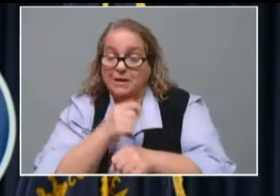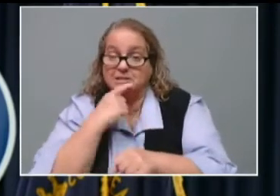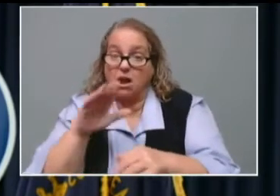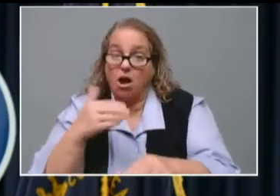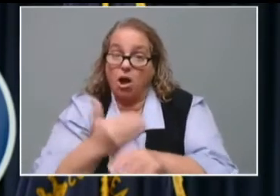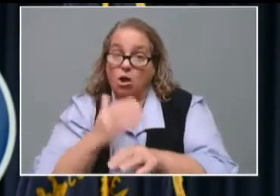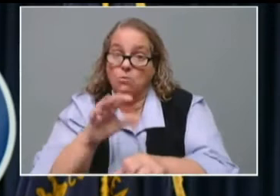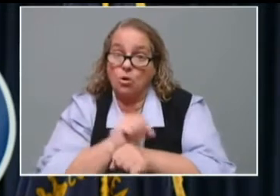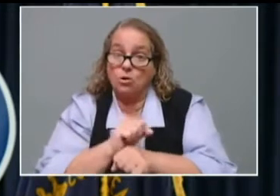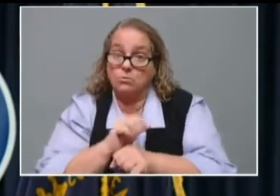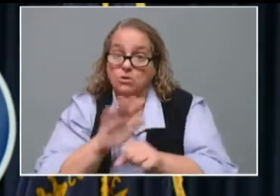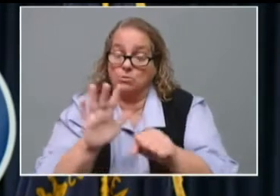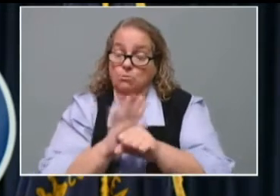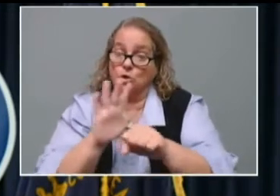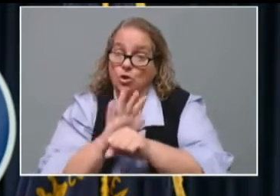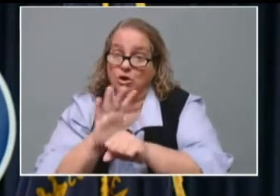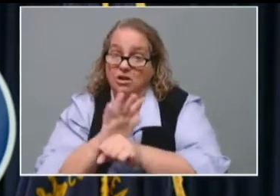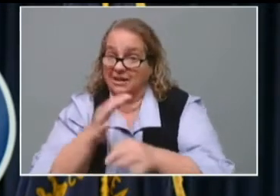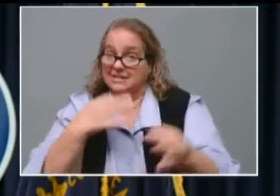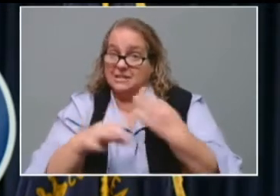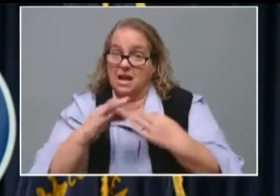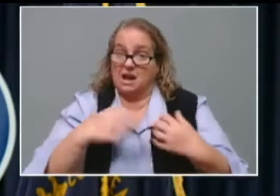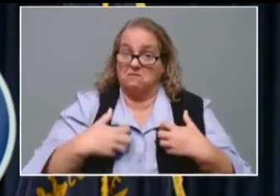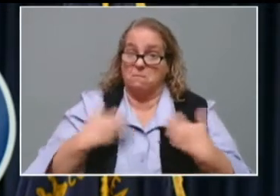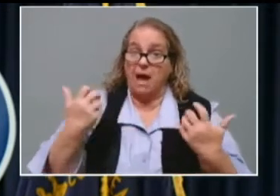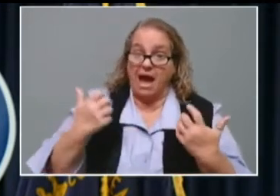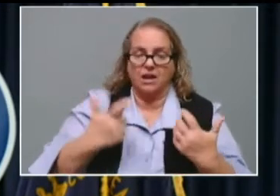happy because it shows that other people are getting vaccinated, which we